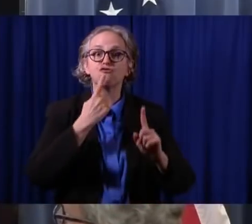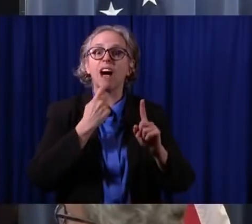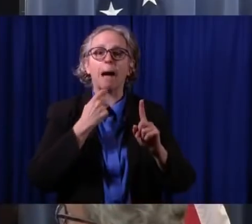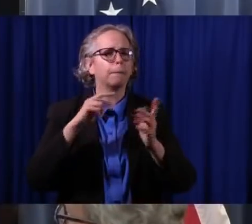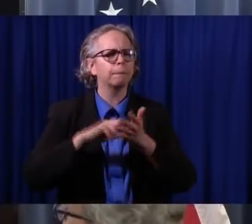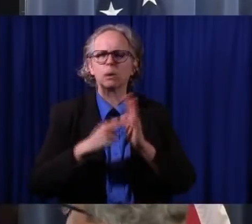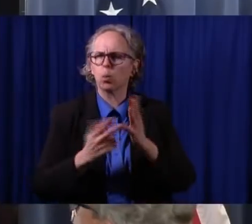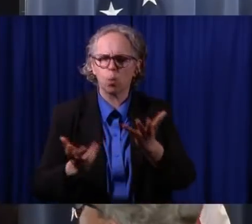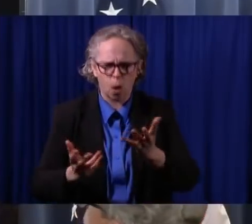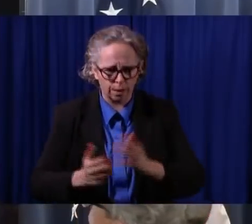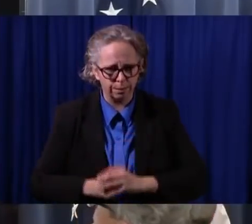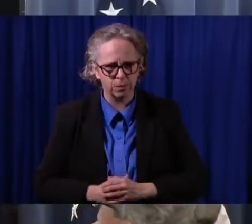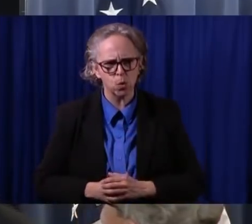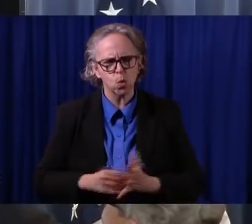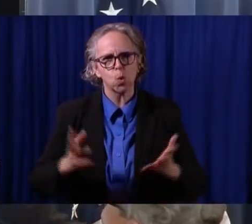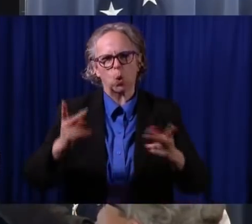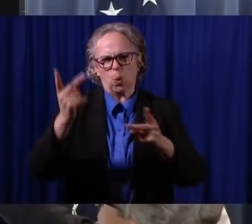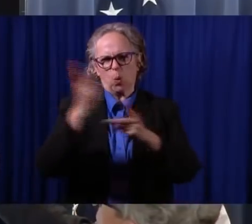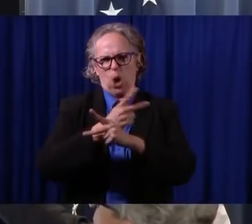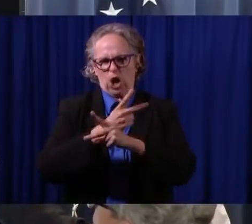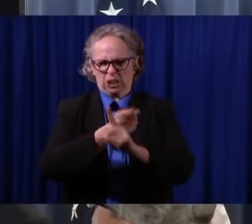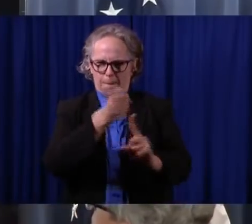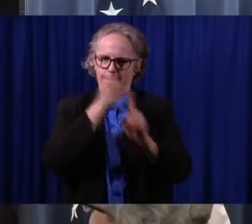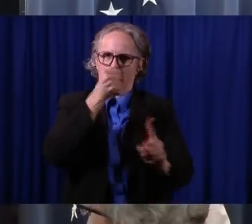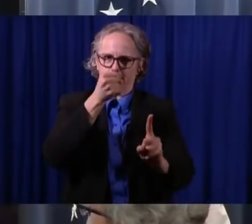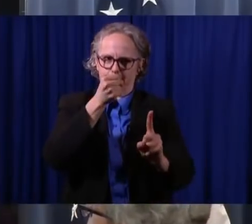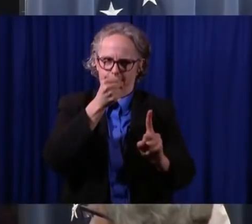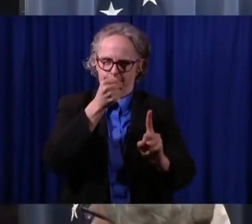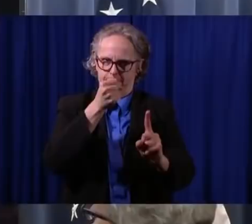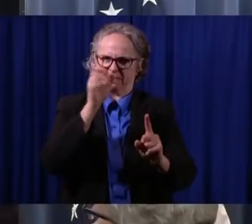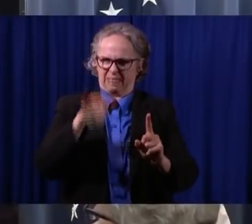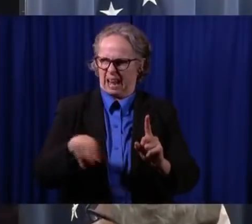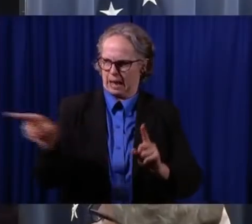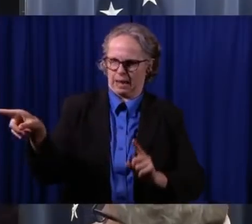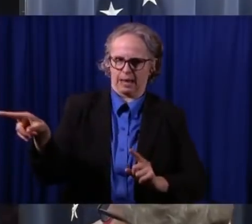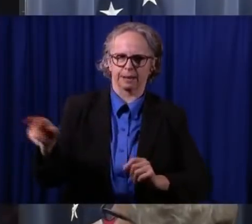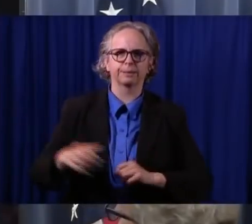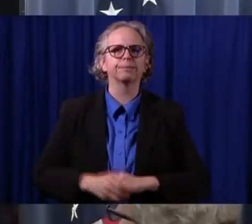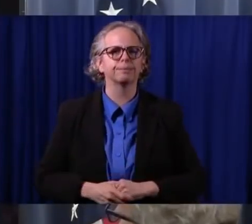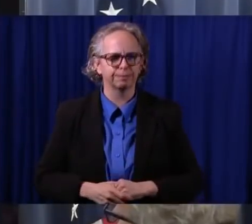FOR MONTGOMERY COUNTY. THIS IS BY ZIP CODE. THESE ARE THE ZIP CODES WHERE